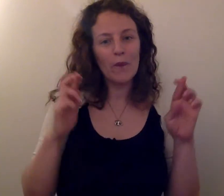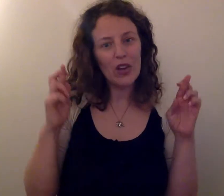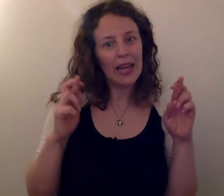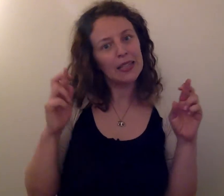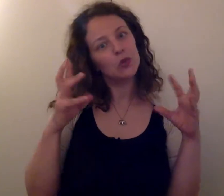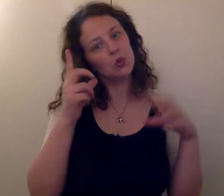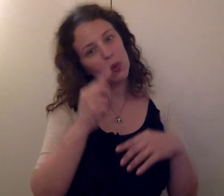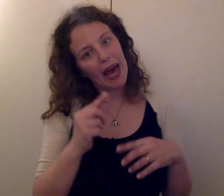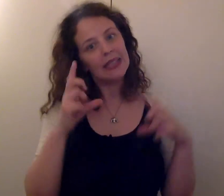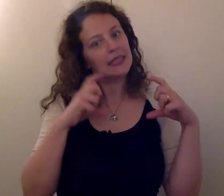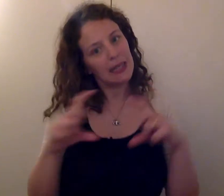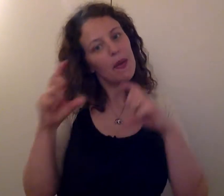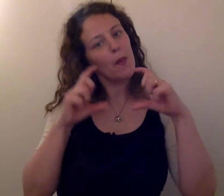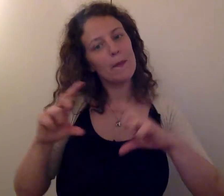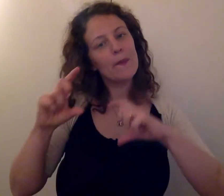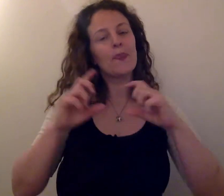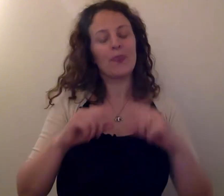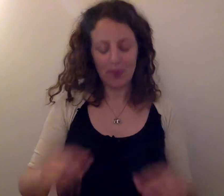Hopefully you will keep up.